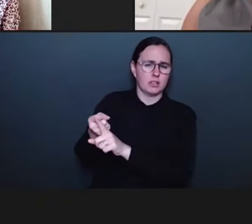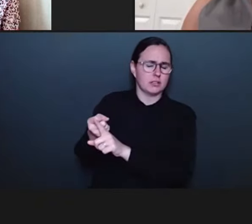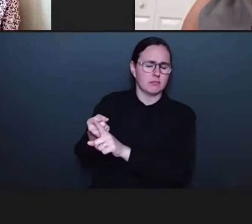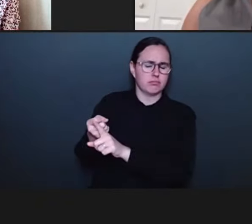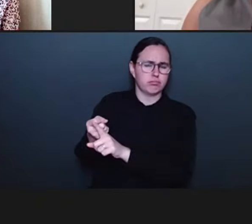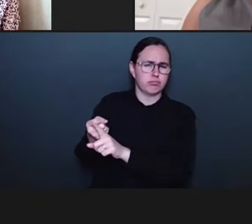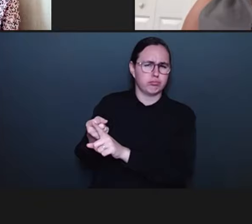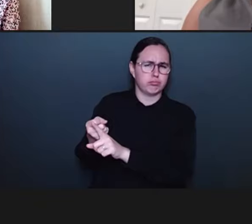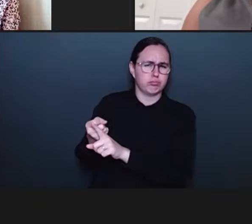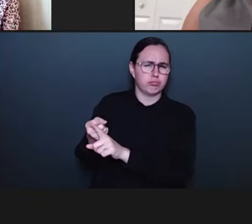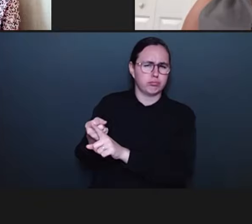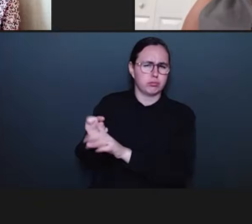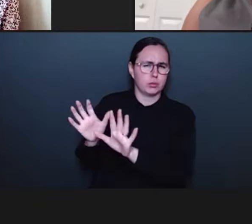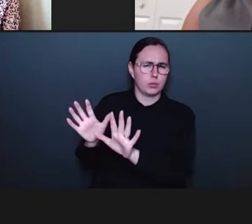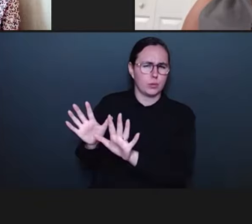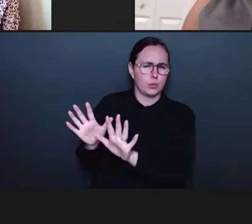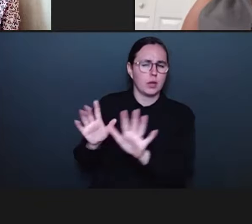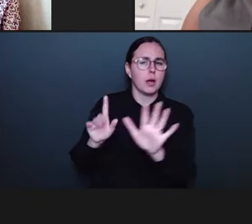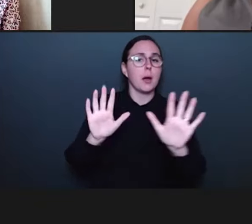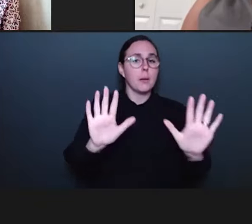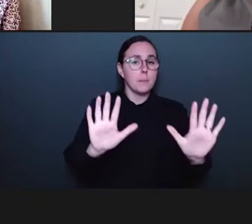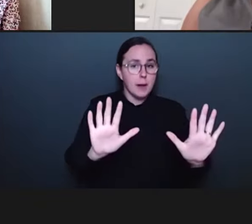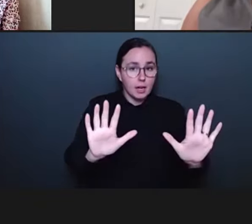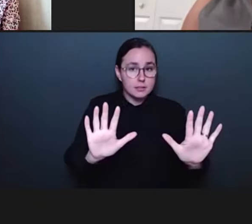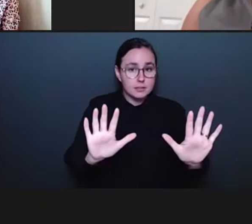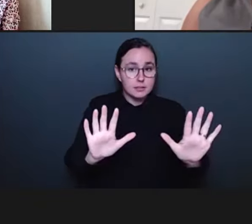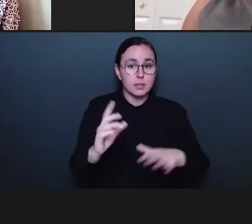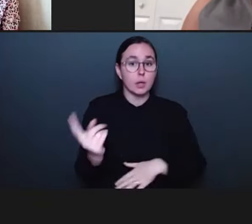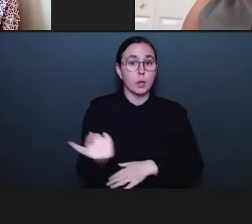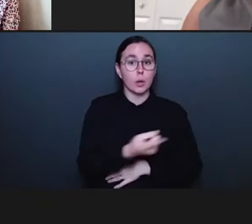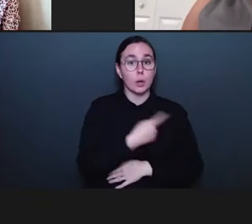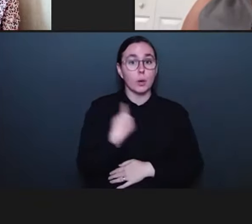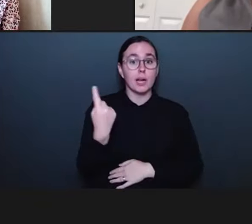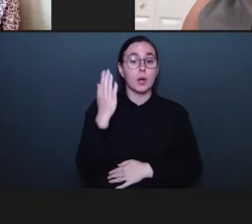contributions to the emissions are quite low. So that is why when we speak about some mitigating